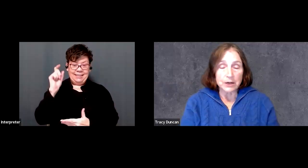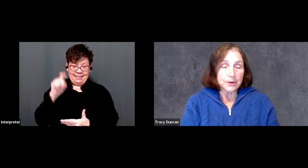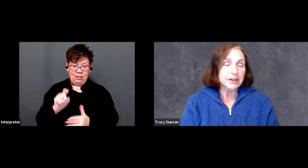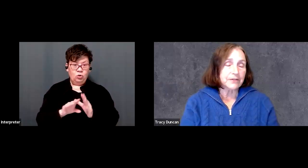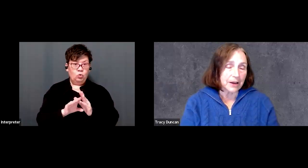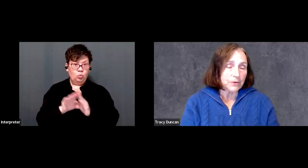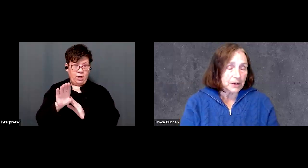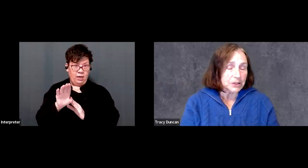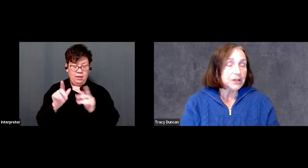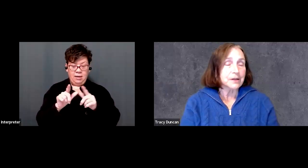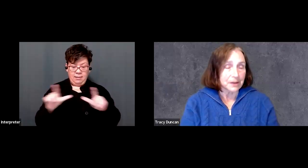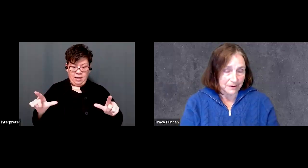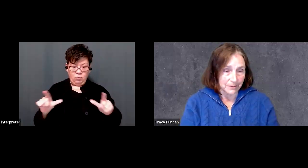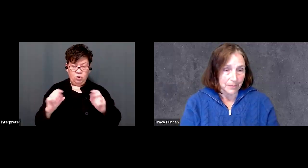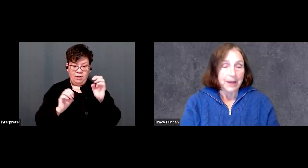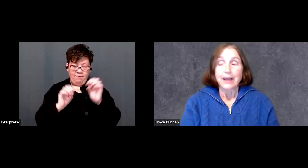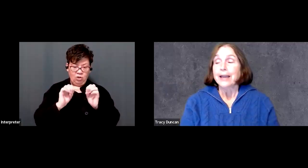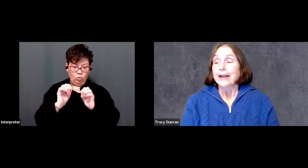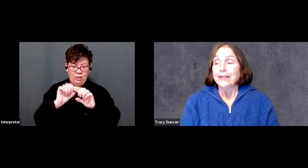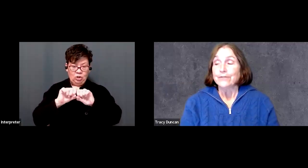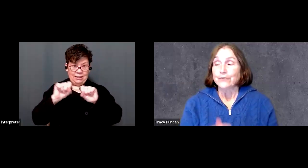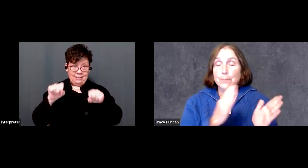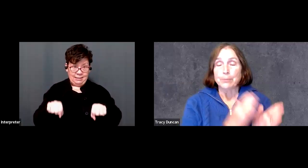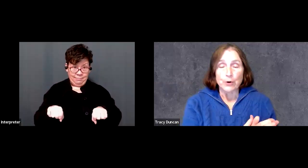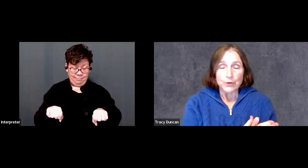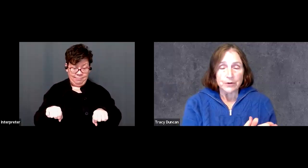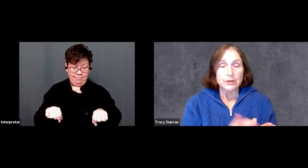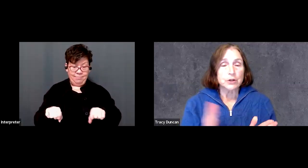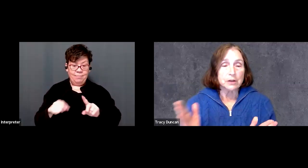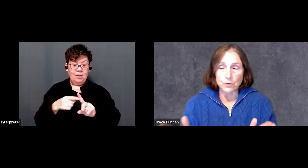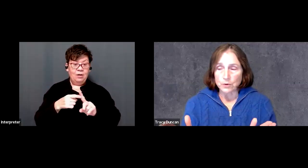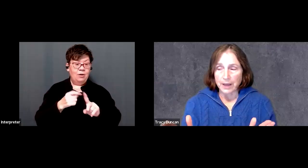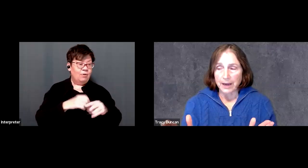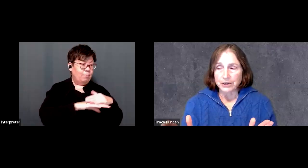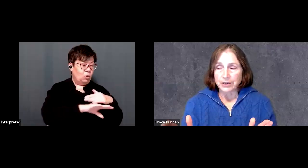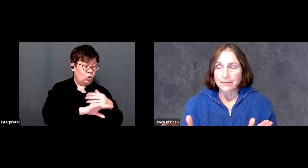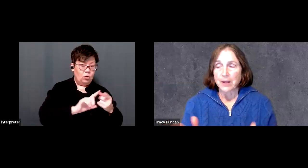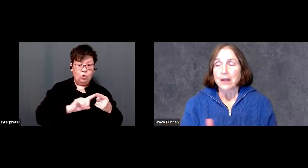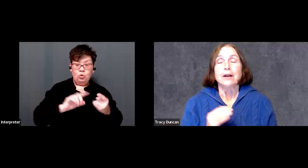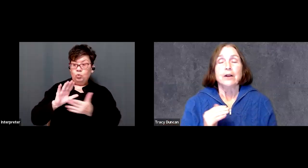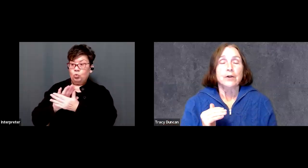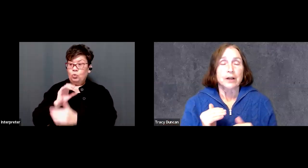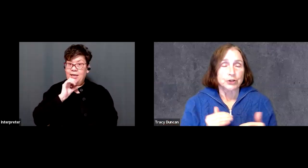a language evaluation system from birth to school age